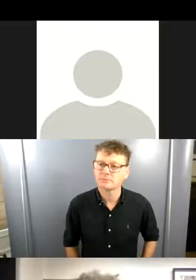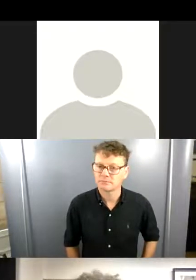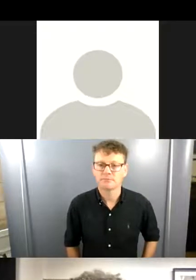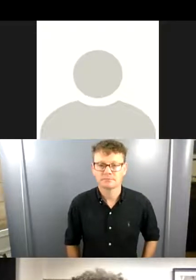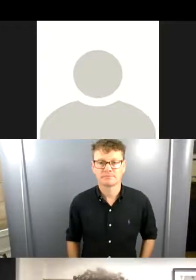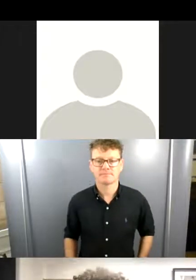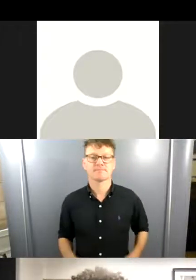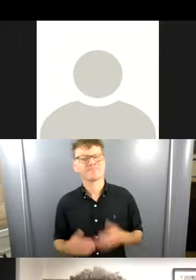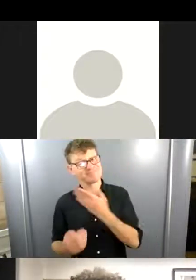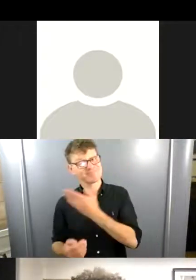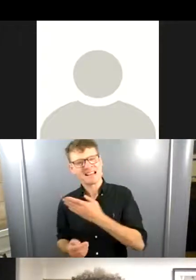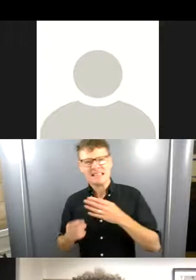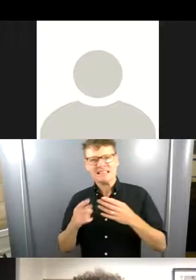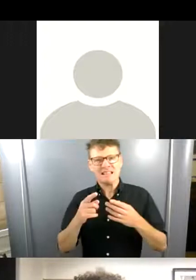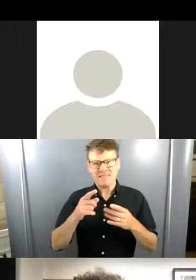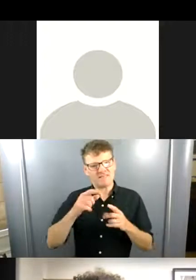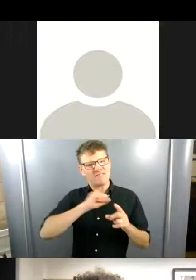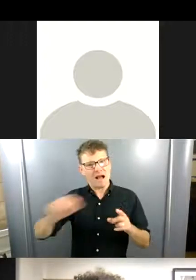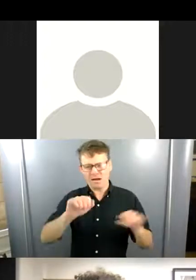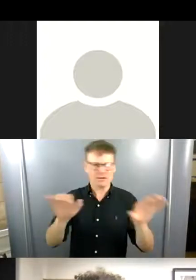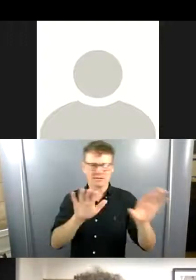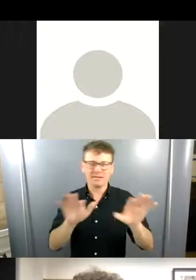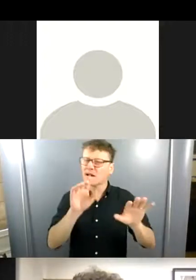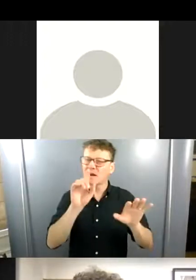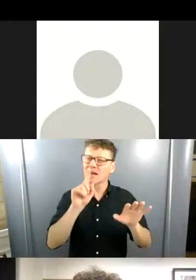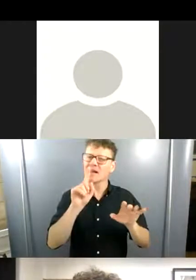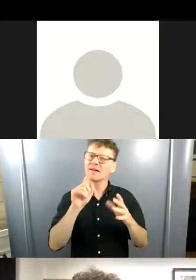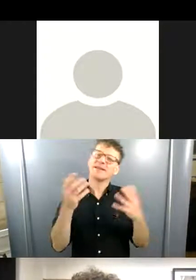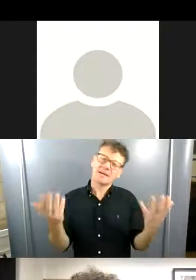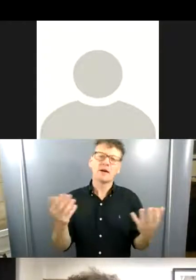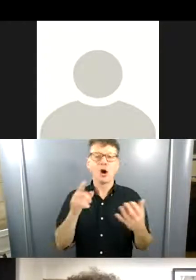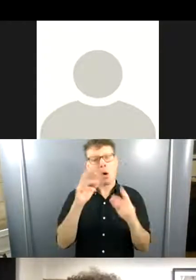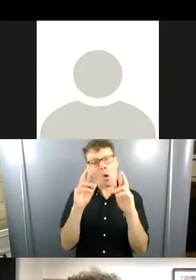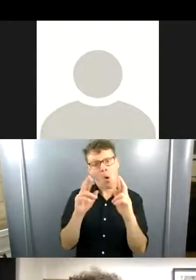so I hope that didn't go past too fast but as you can see they're pretty relaxed they're talking